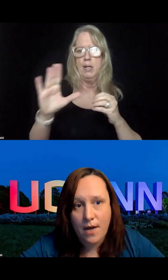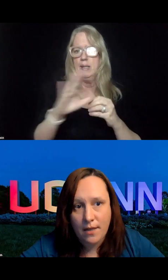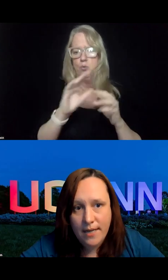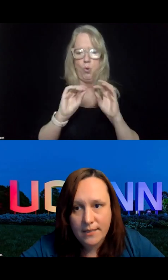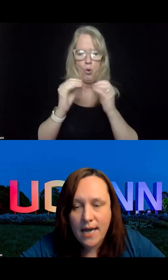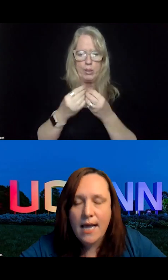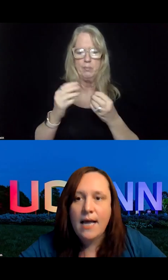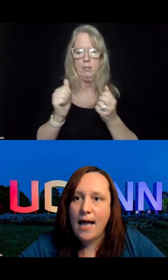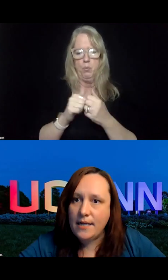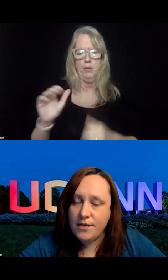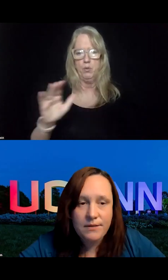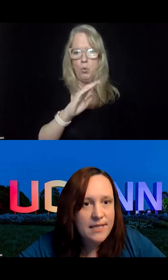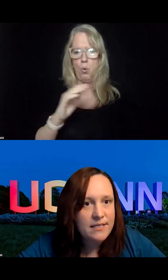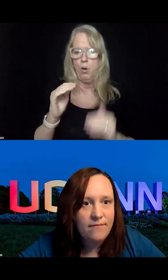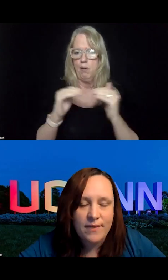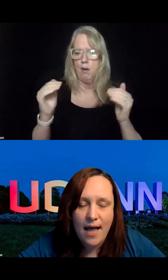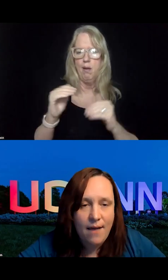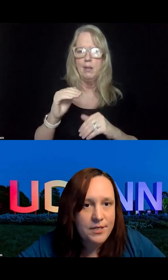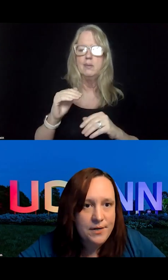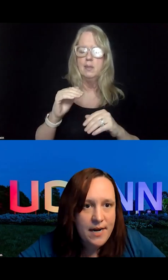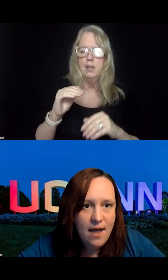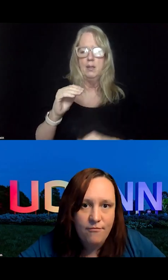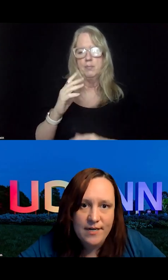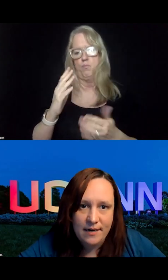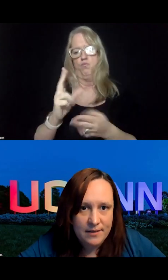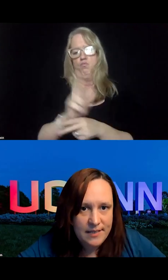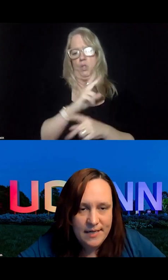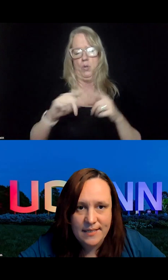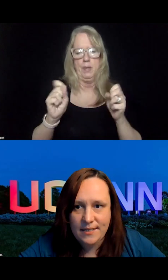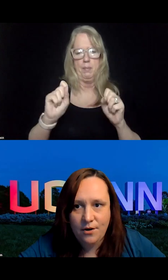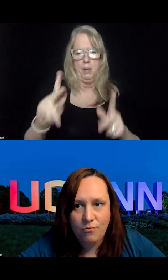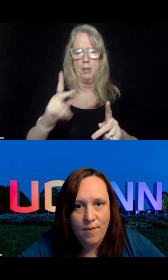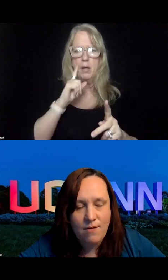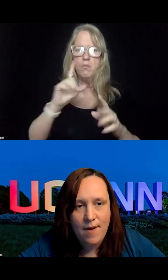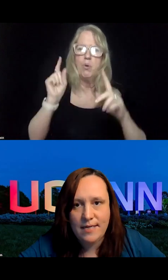YOUR COLLEAGUES, USING THIS TECHNICAL ASSISTANCE IS A GREAT WAY